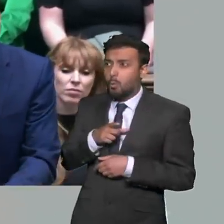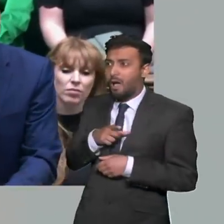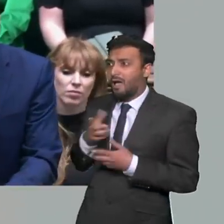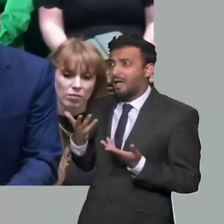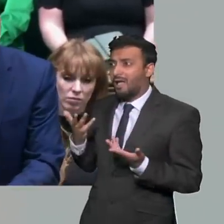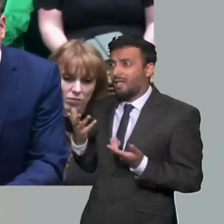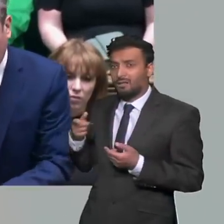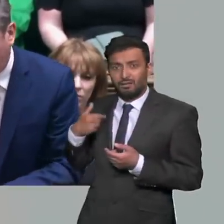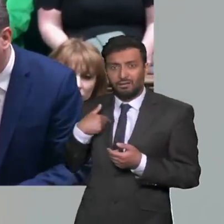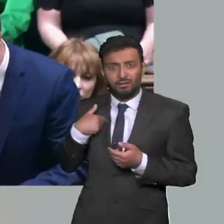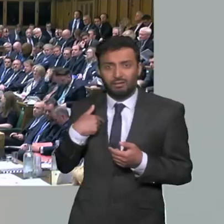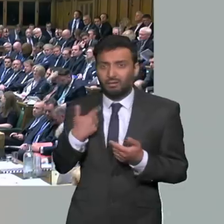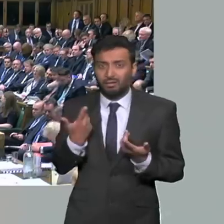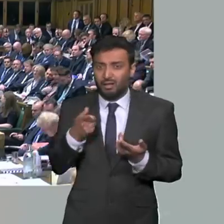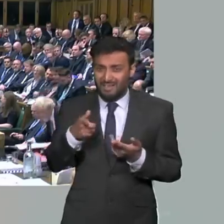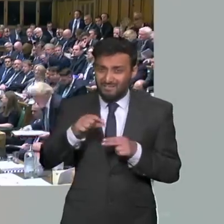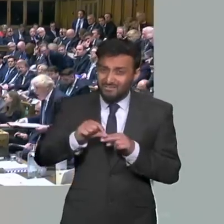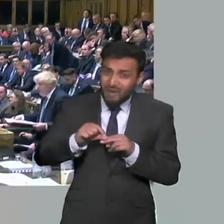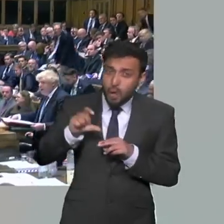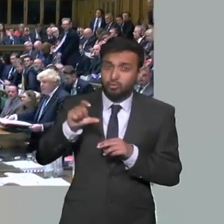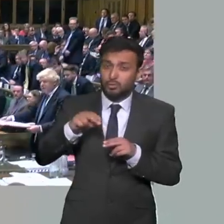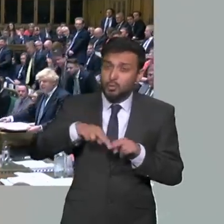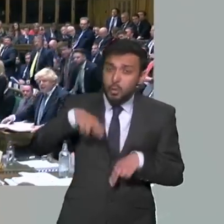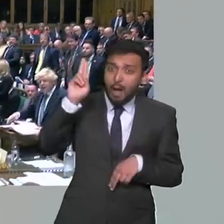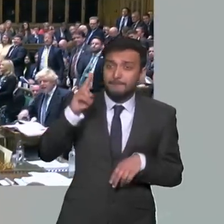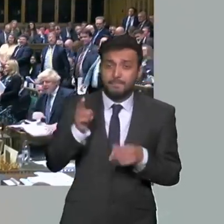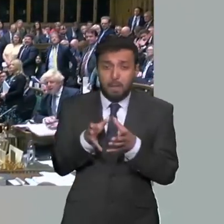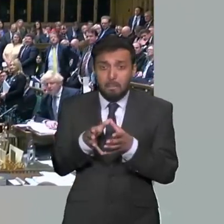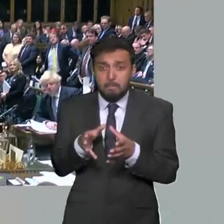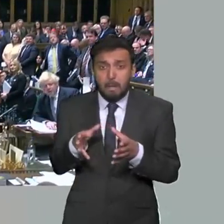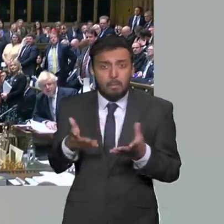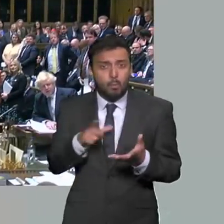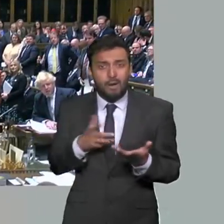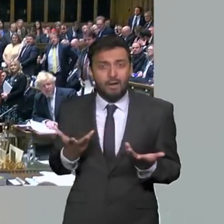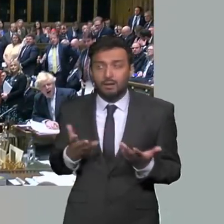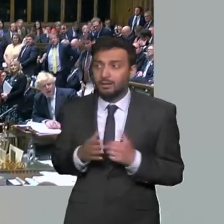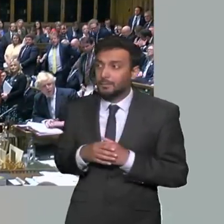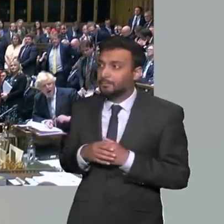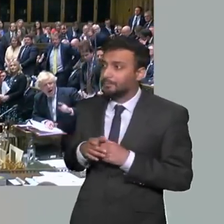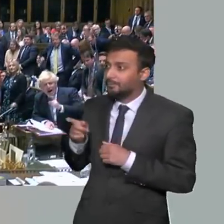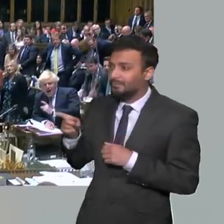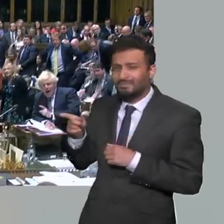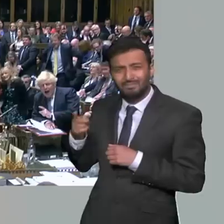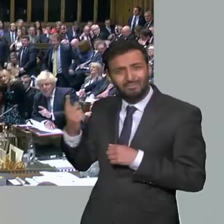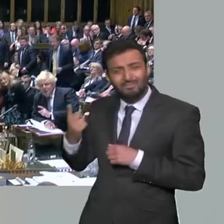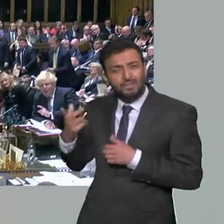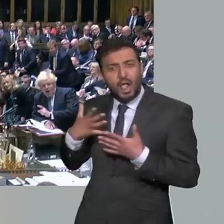and the lowest growth? The Prime Minister The right hon. and learned Gentleman loves running this country down.